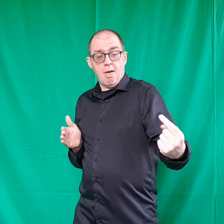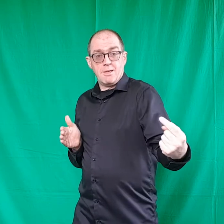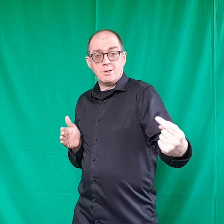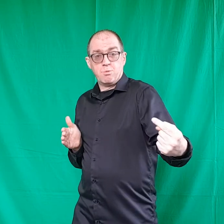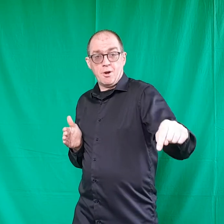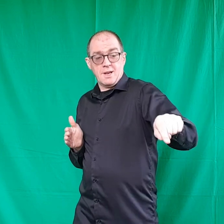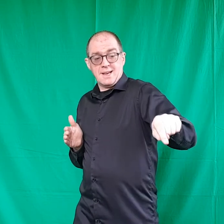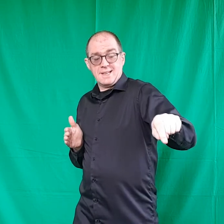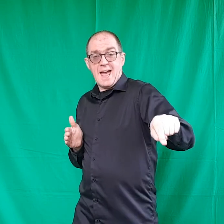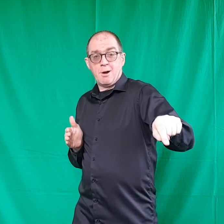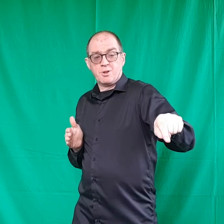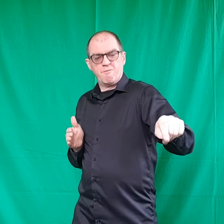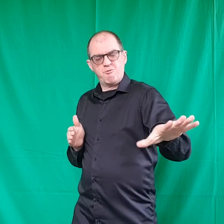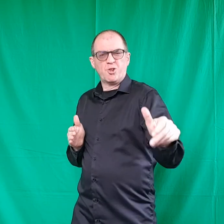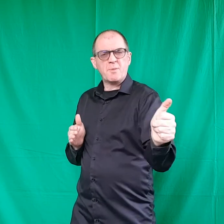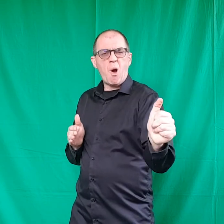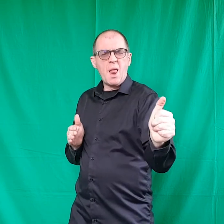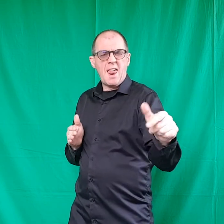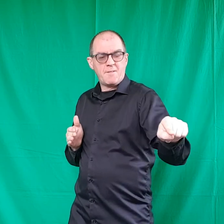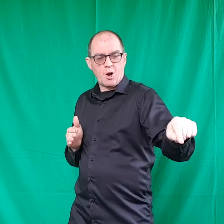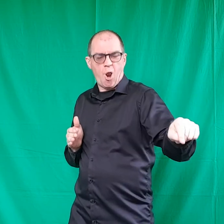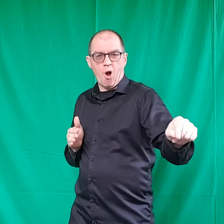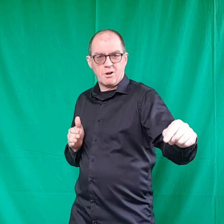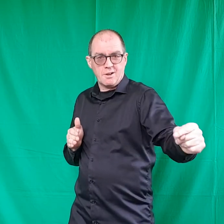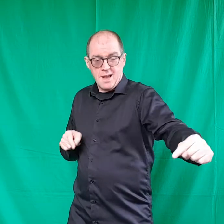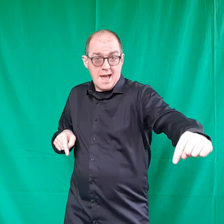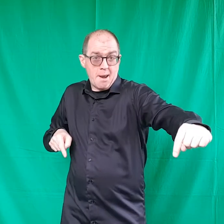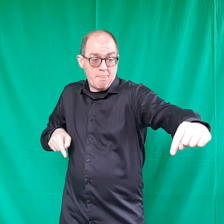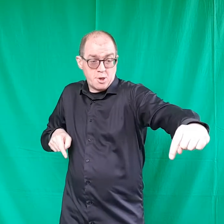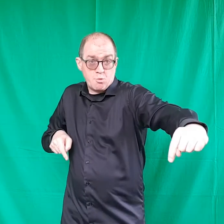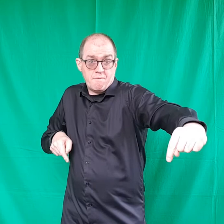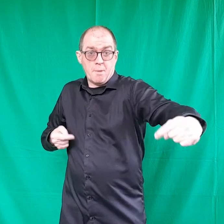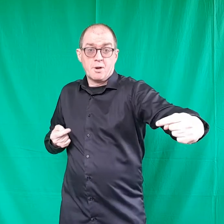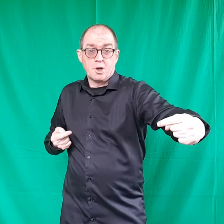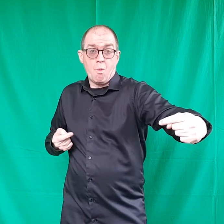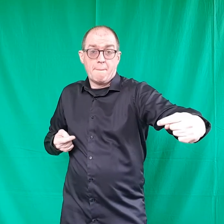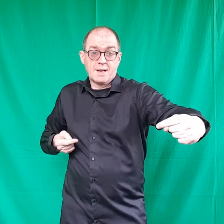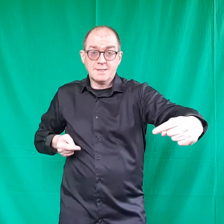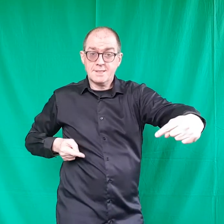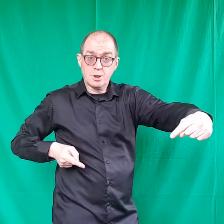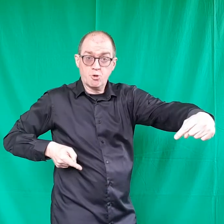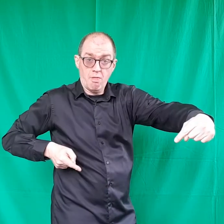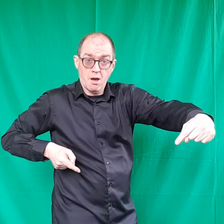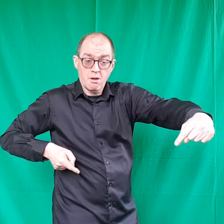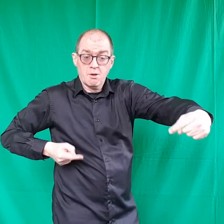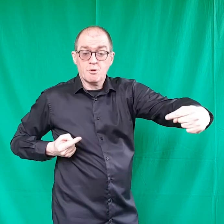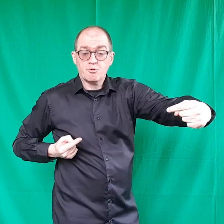and this one is out in front, at about 11 o'clock, and the two of them go up against each other.